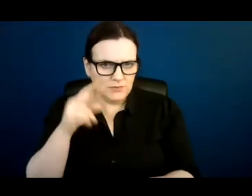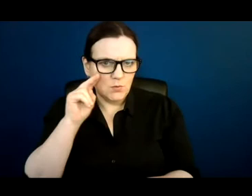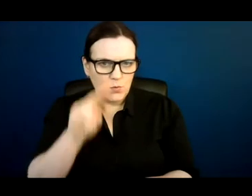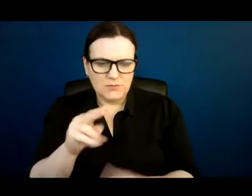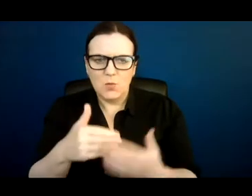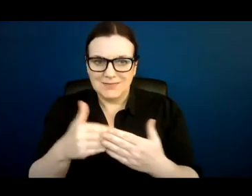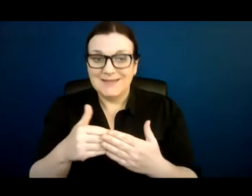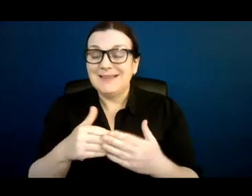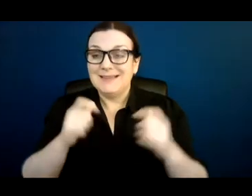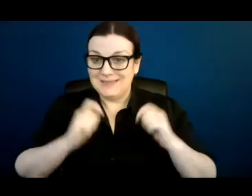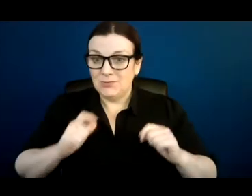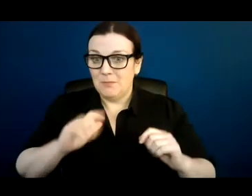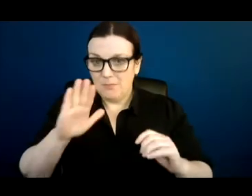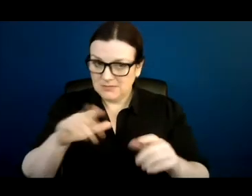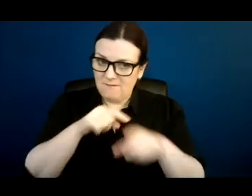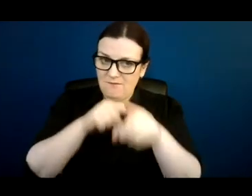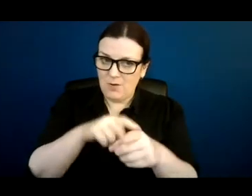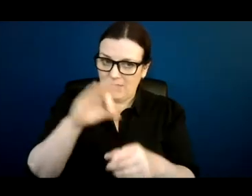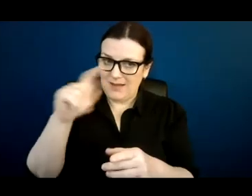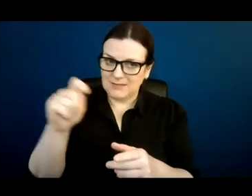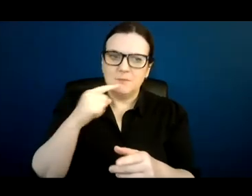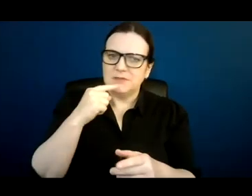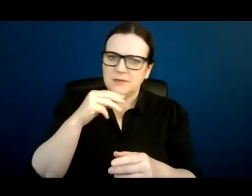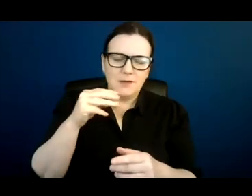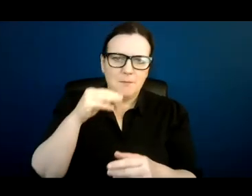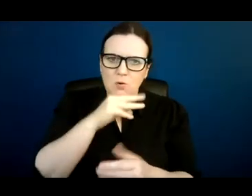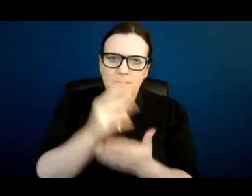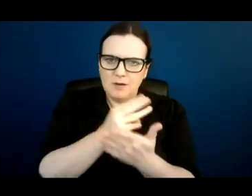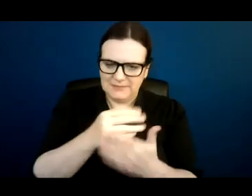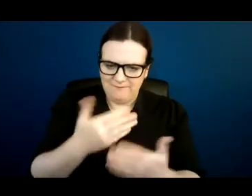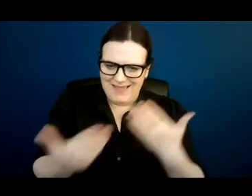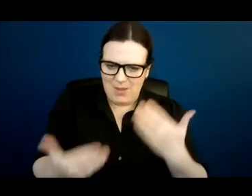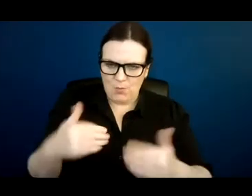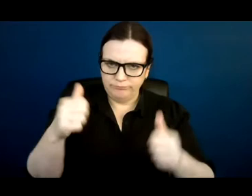also a vital part of its operation. On the one hand we will have the interaction of solicitors